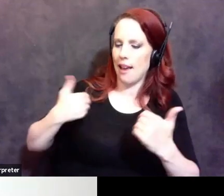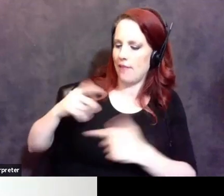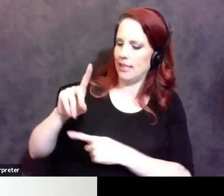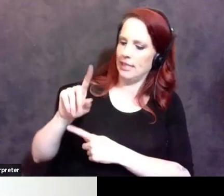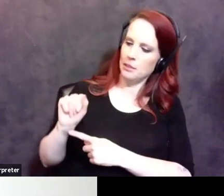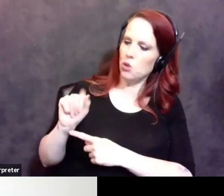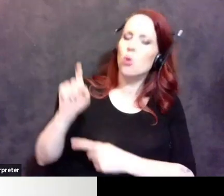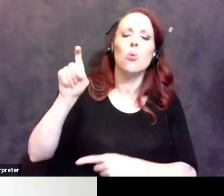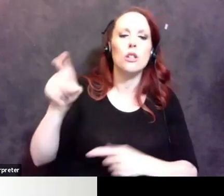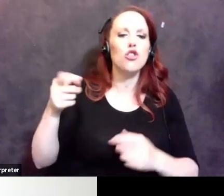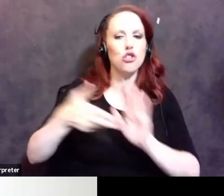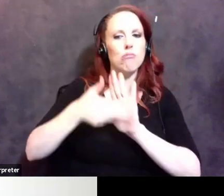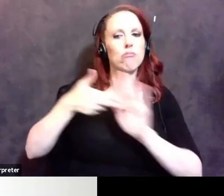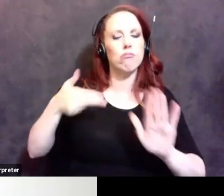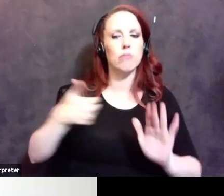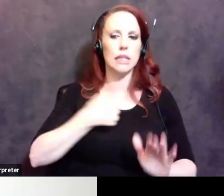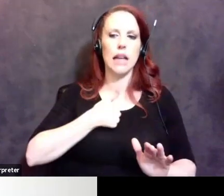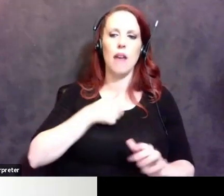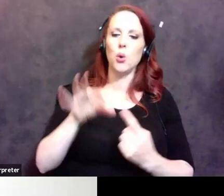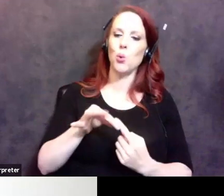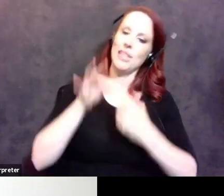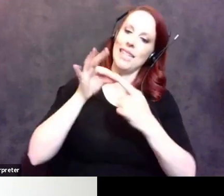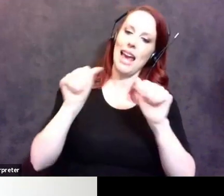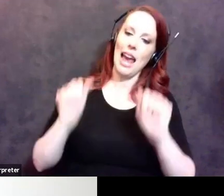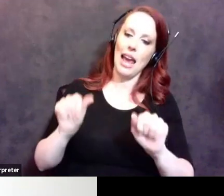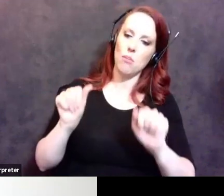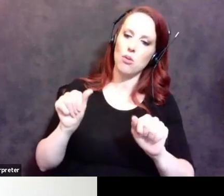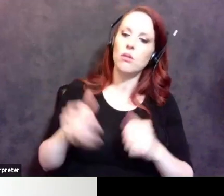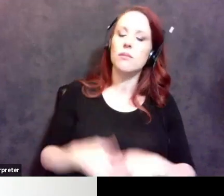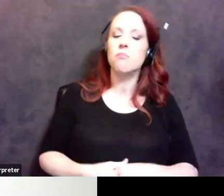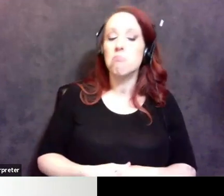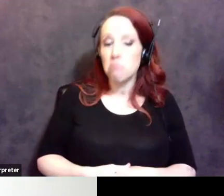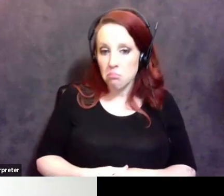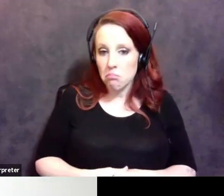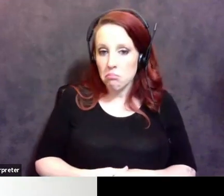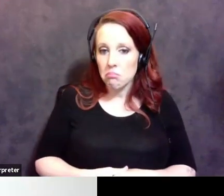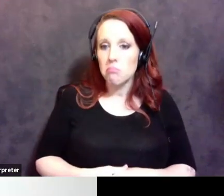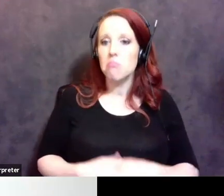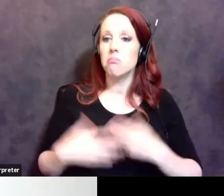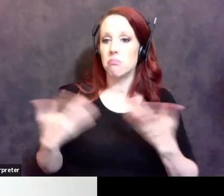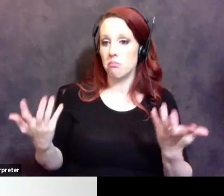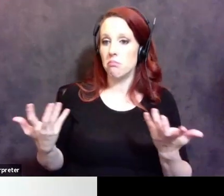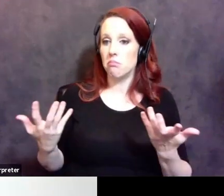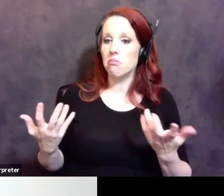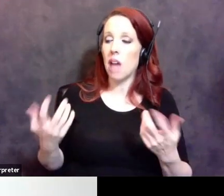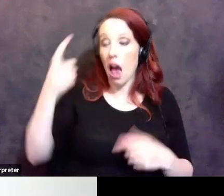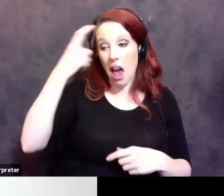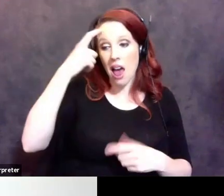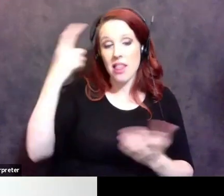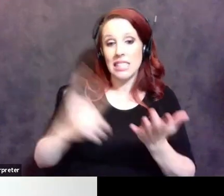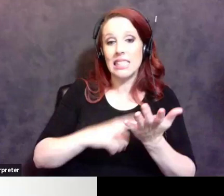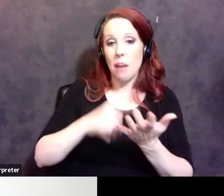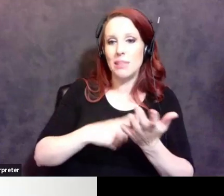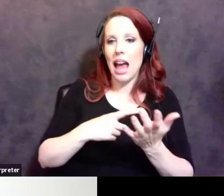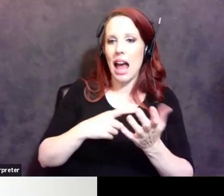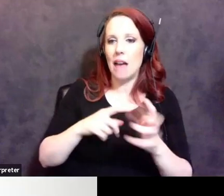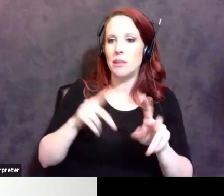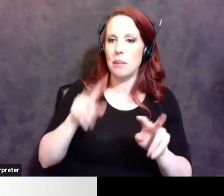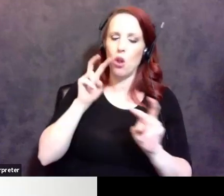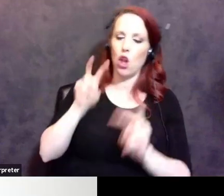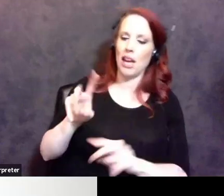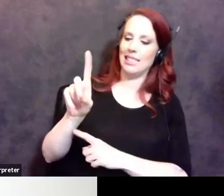abled and I do sometimes think disability is framed as a loss, as a lack of, rather